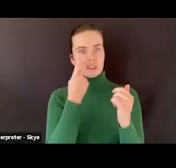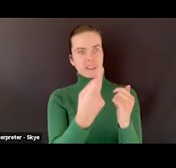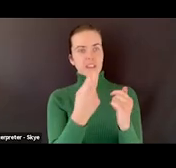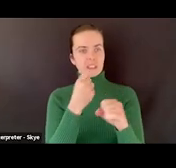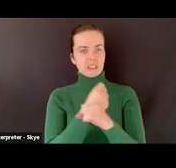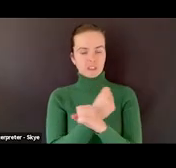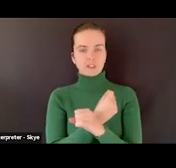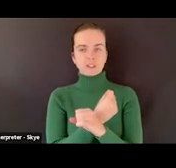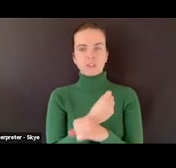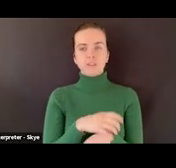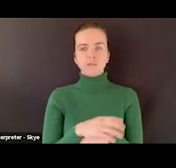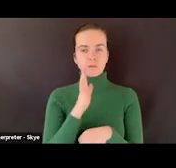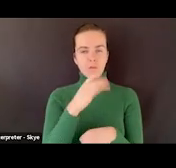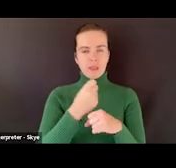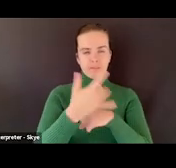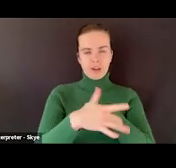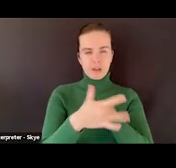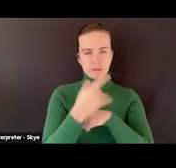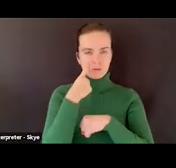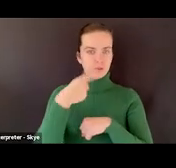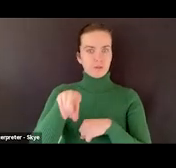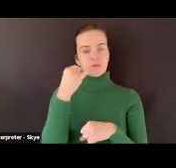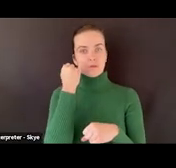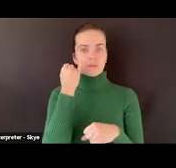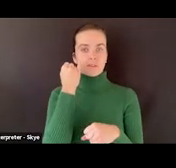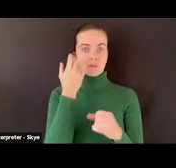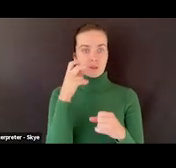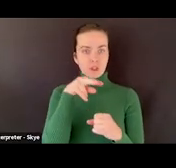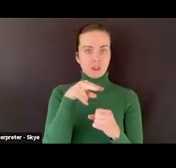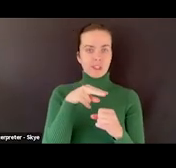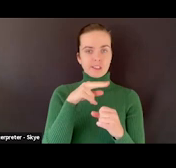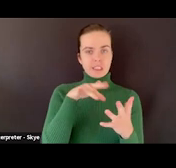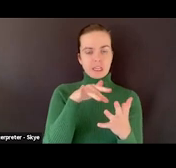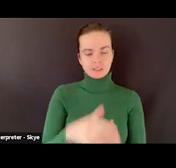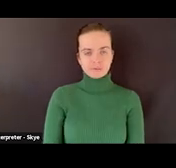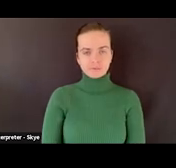We will make this available for those that want to look at some of the studies. They are sourced